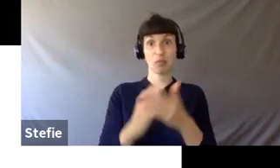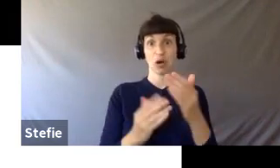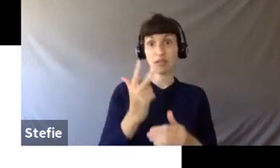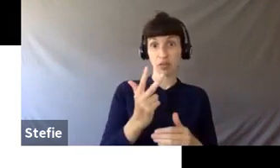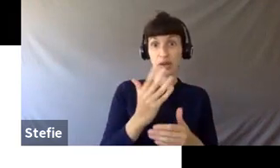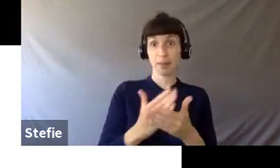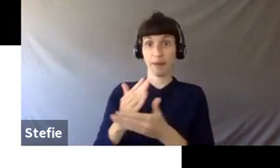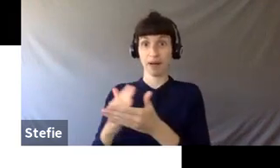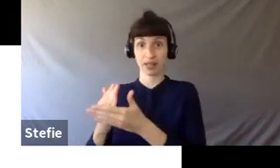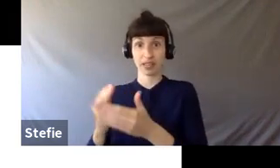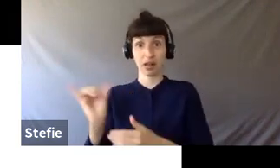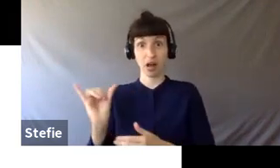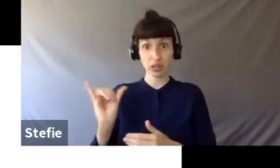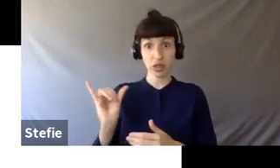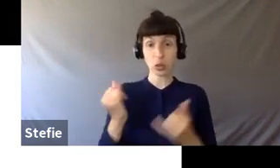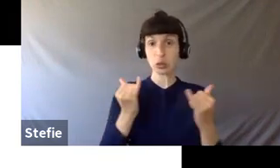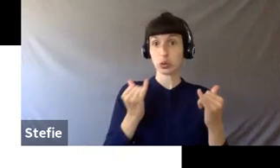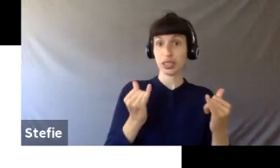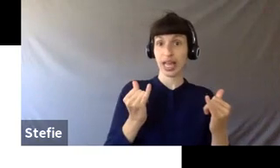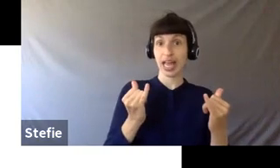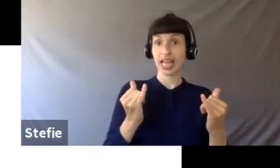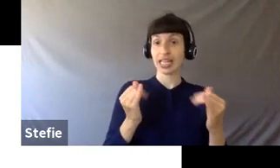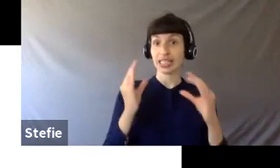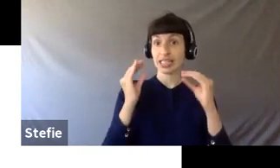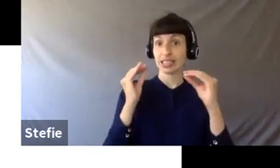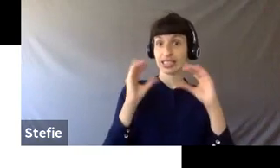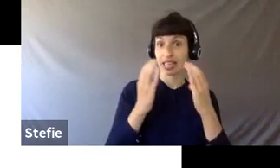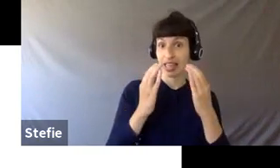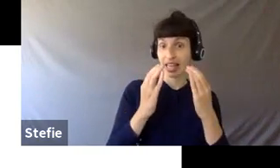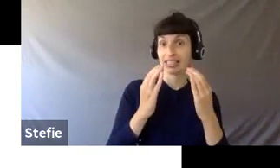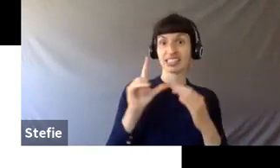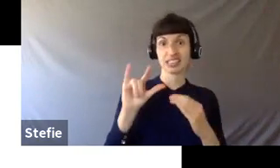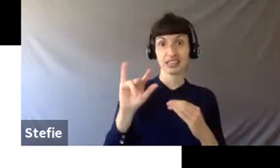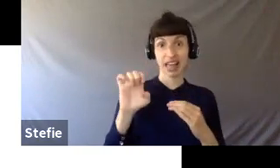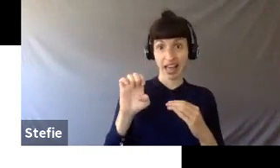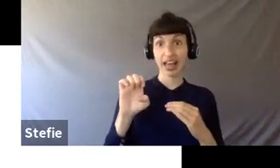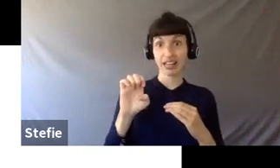that this is part of a three-hour series but we also have access to an on-demand serious that went live today